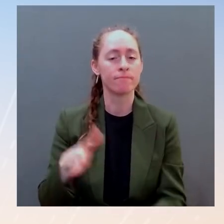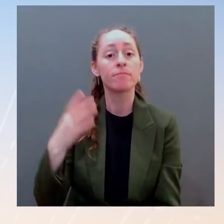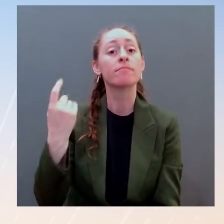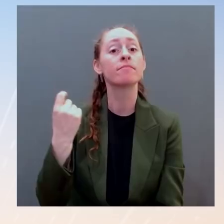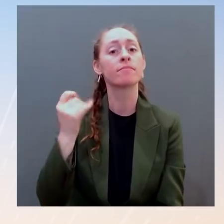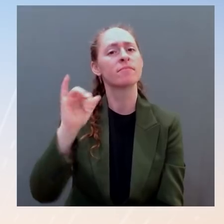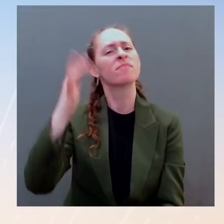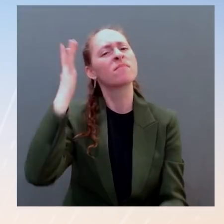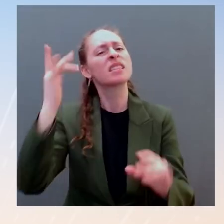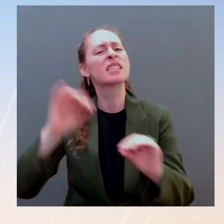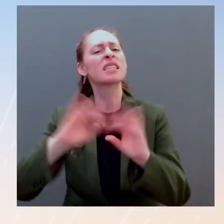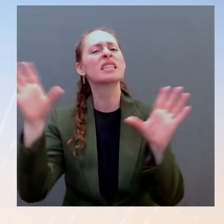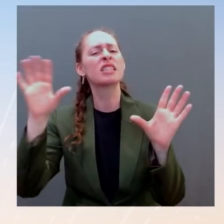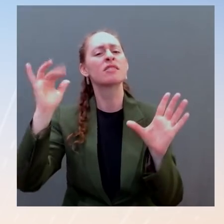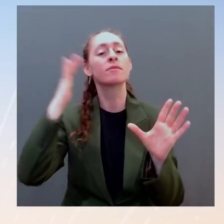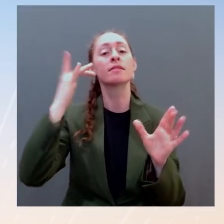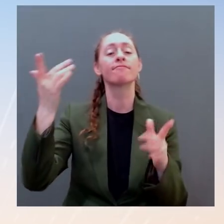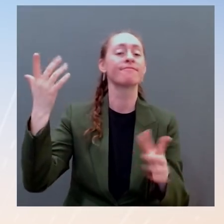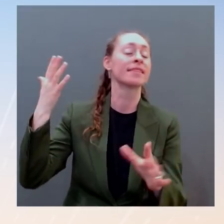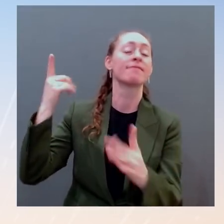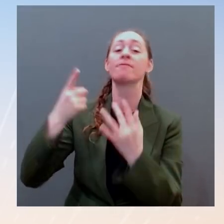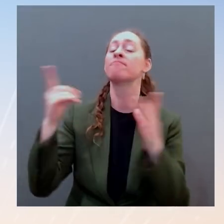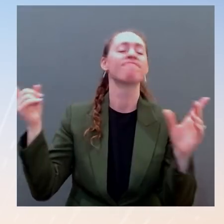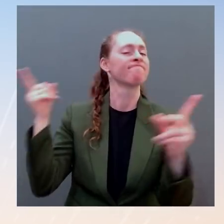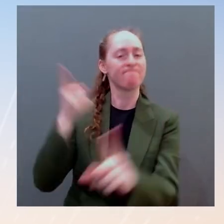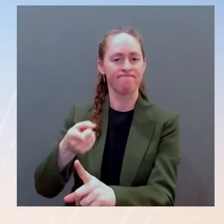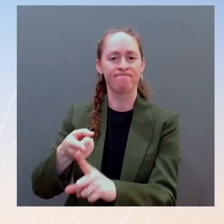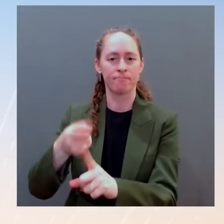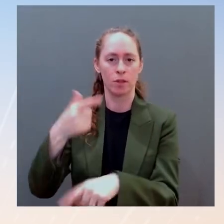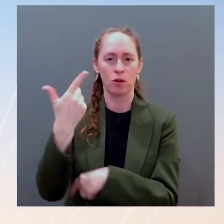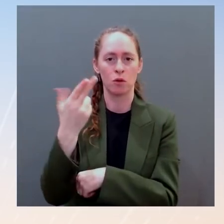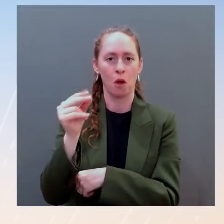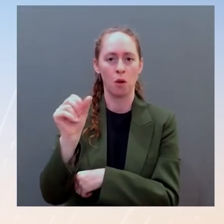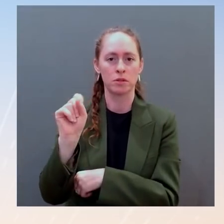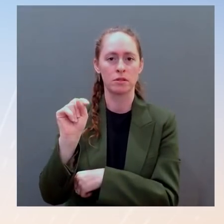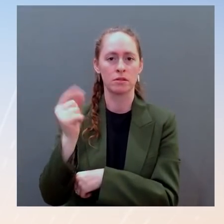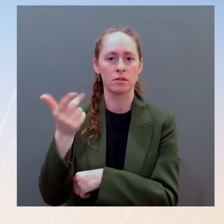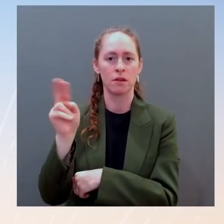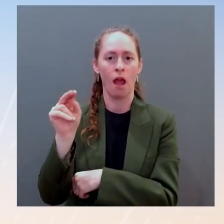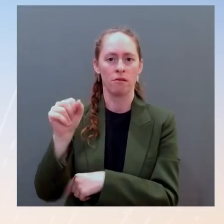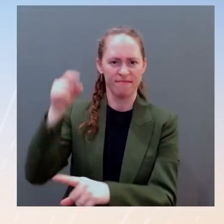which we have seen have a rising role in -- in gun --